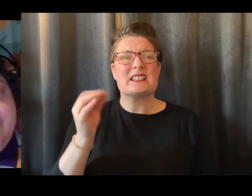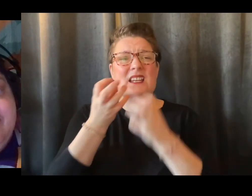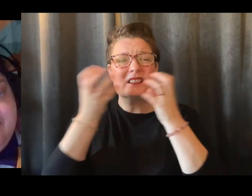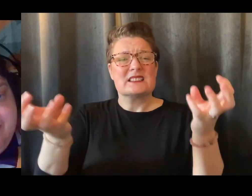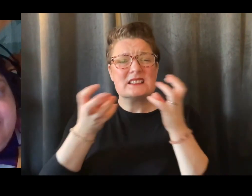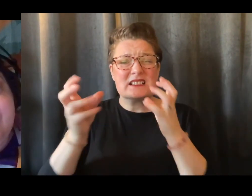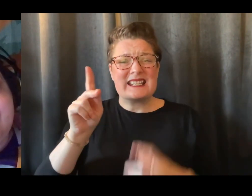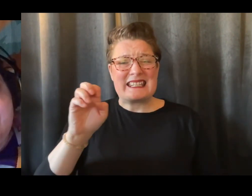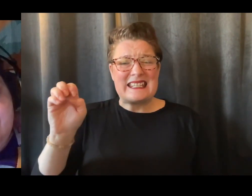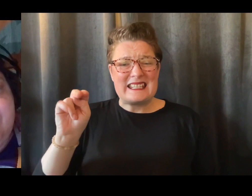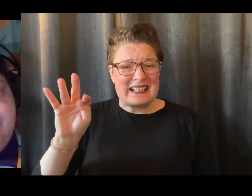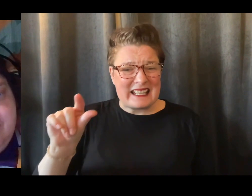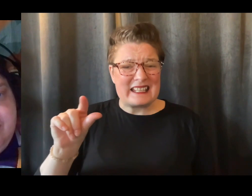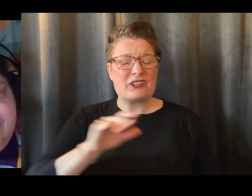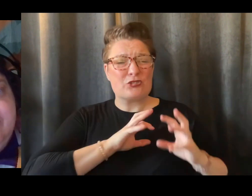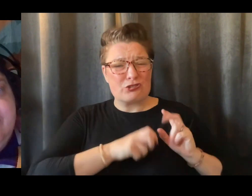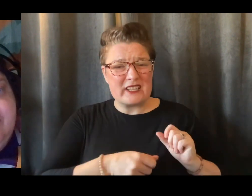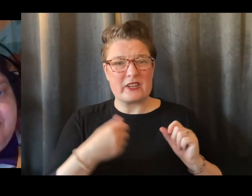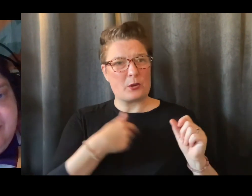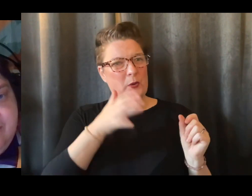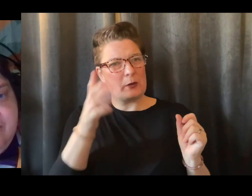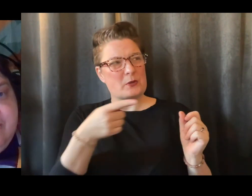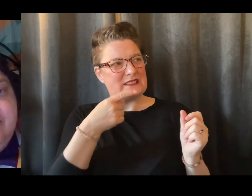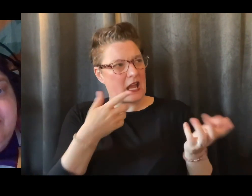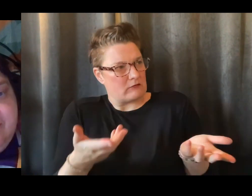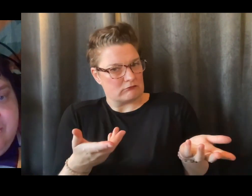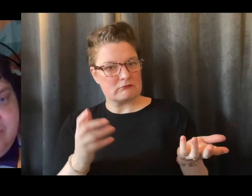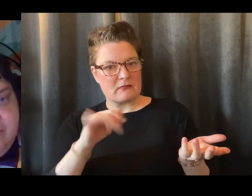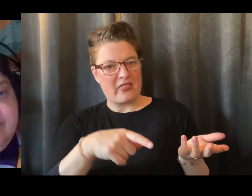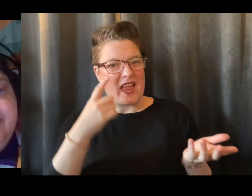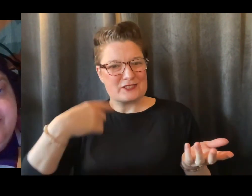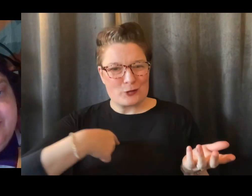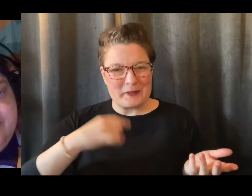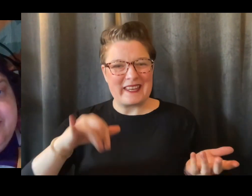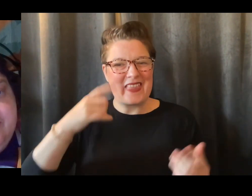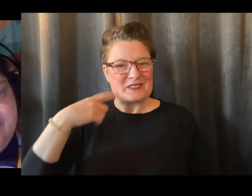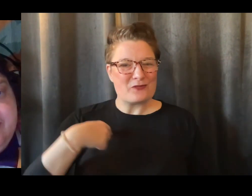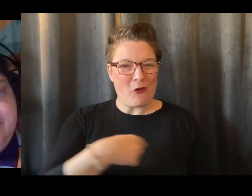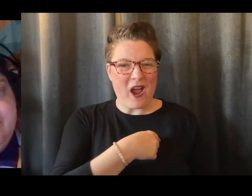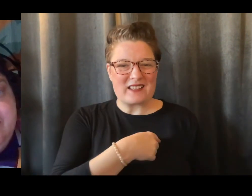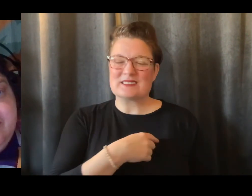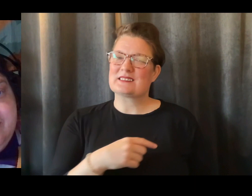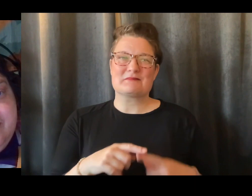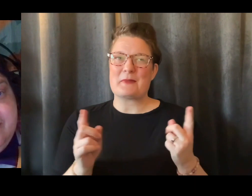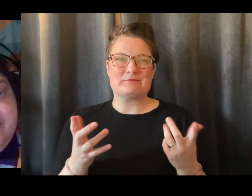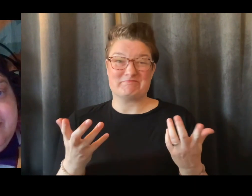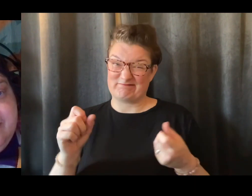thing is for me or for us, but we, yeah, oppression is no joke, eh? It is just no joke. Nomy: yeah.